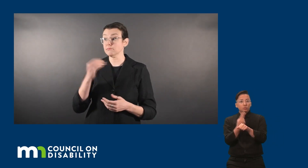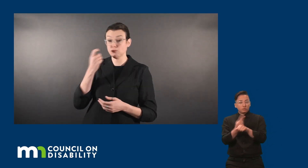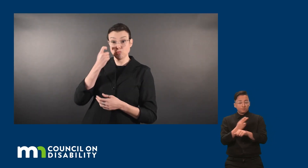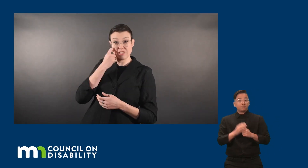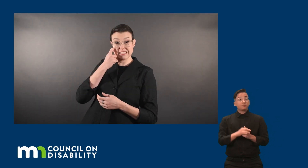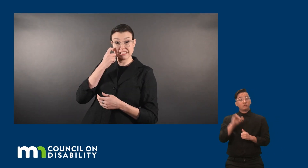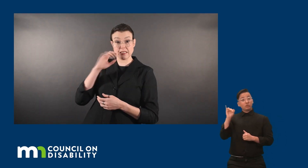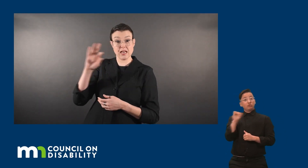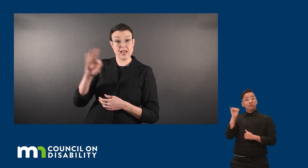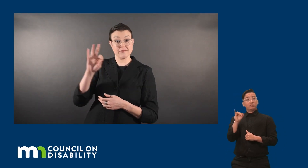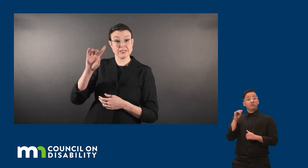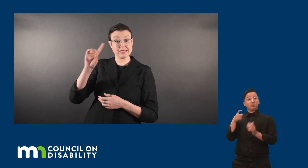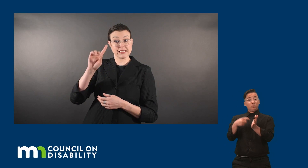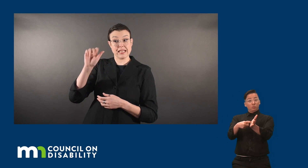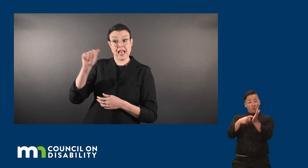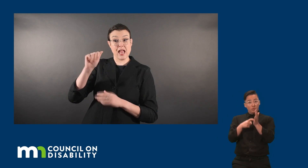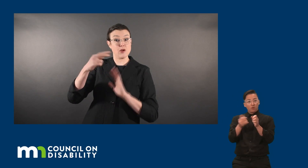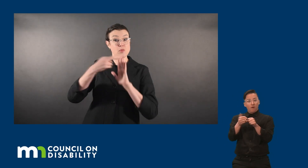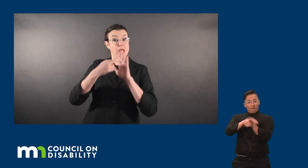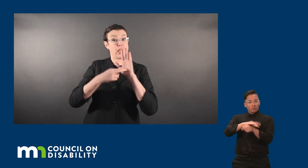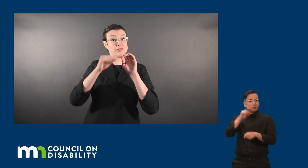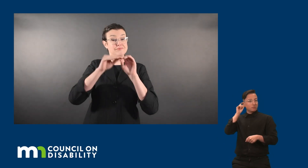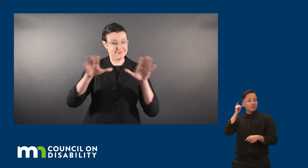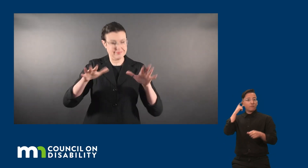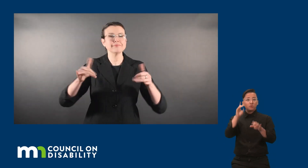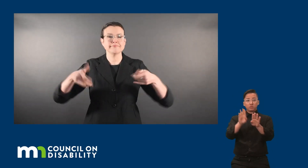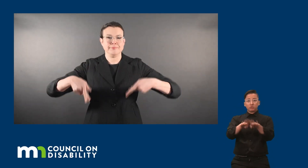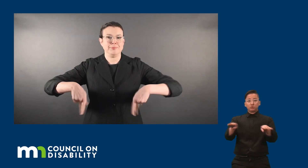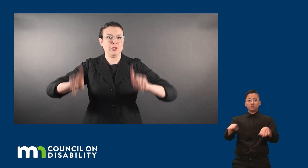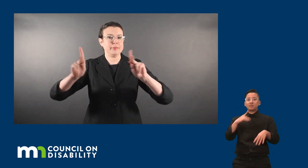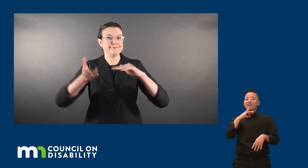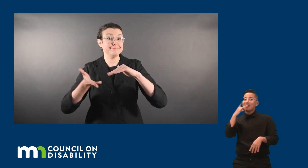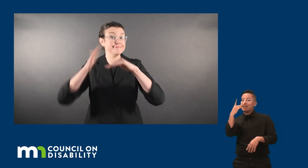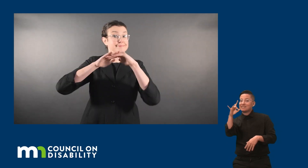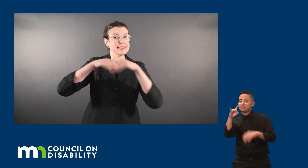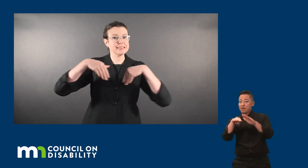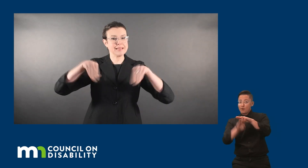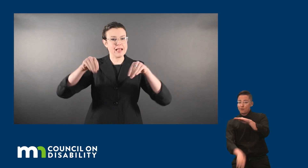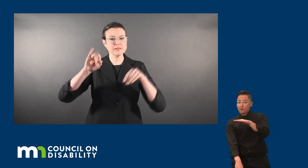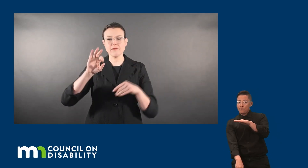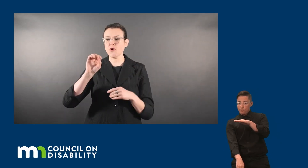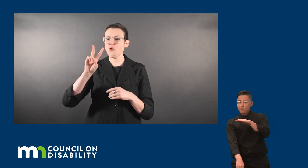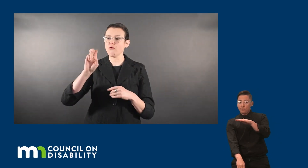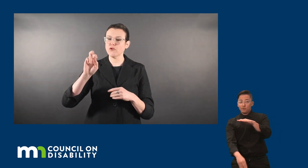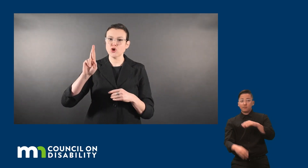18 and under. And recent FDA regulations permit increased sales